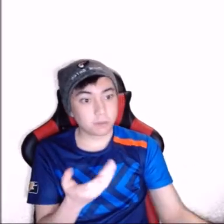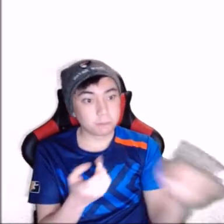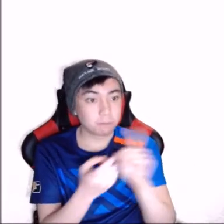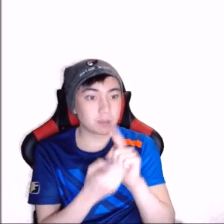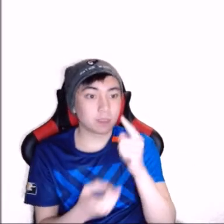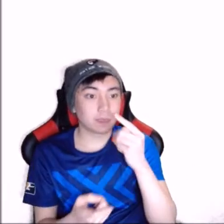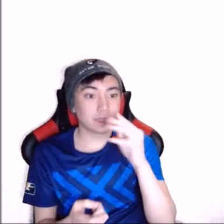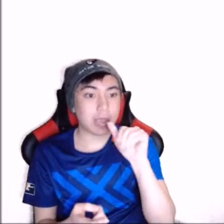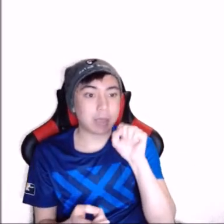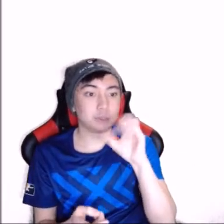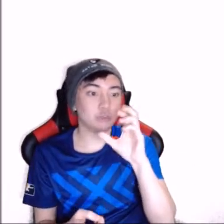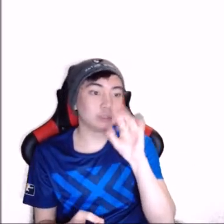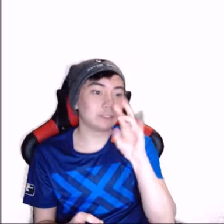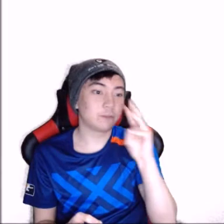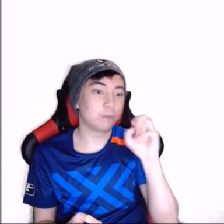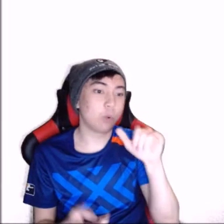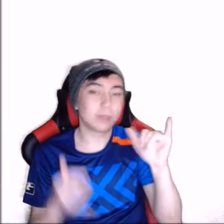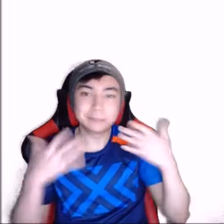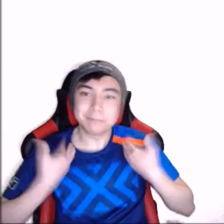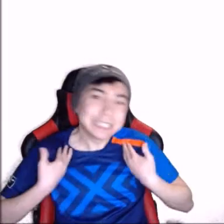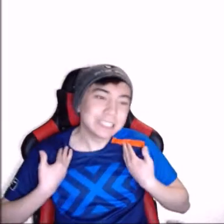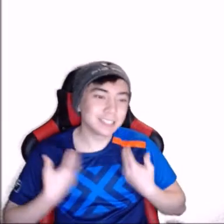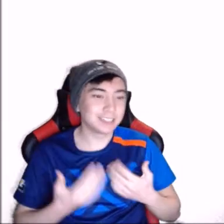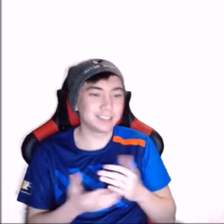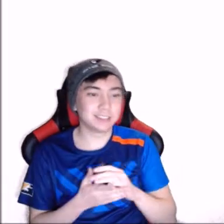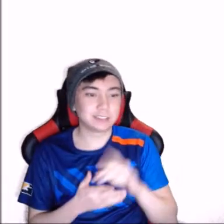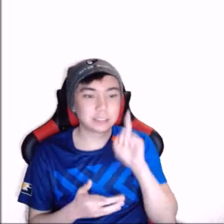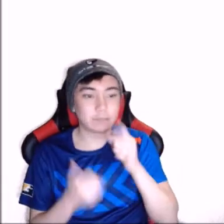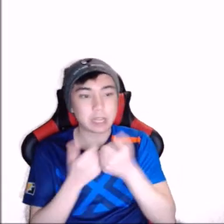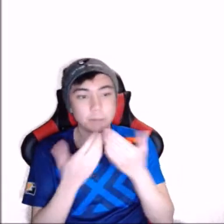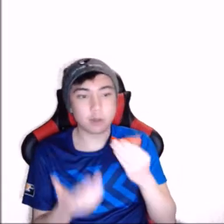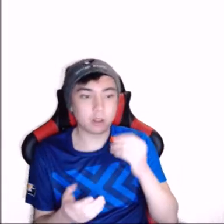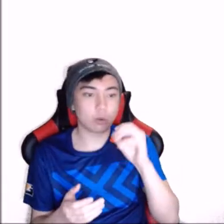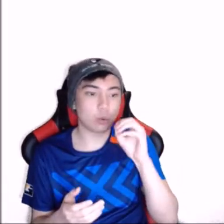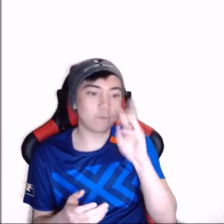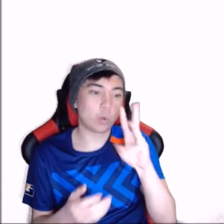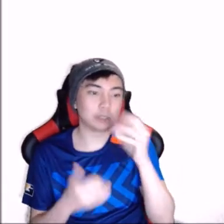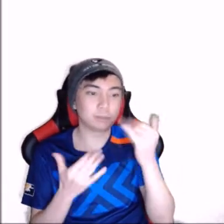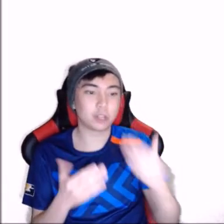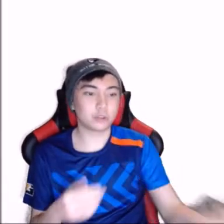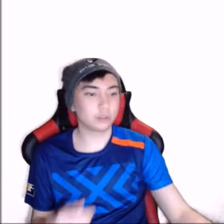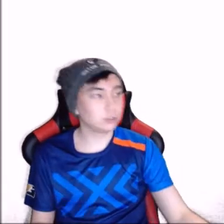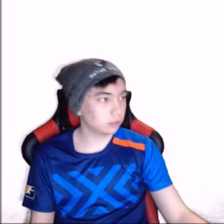Meet Thomas "Crow_Se7en" Moy. That's me! Deaf Gamer & Overwatch Player